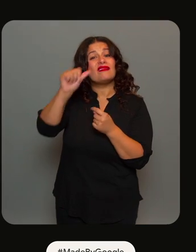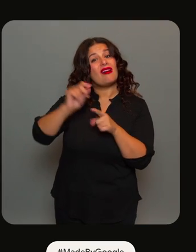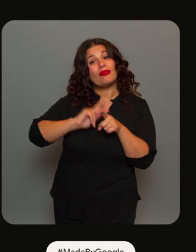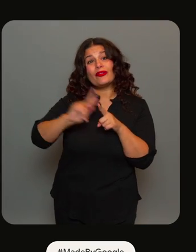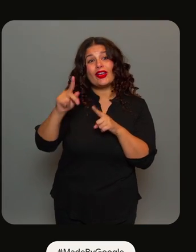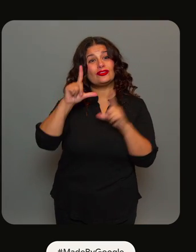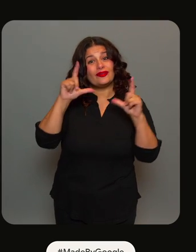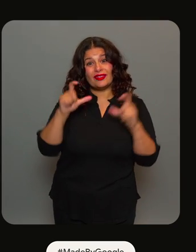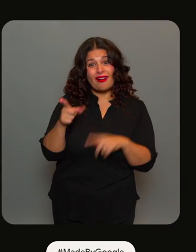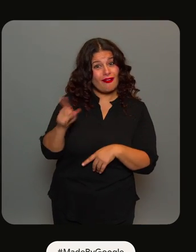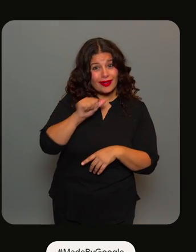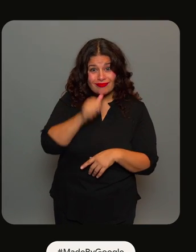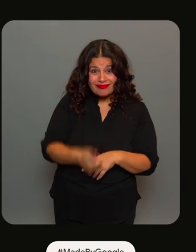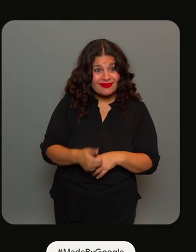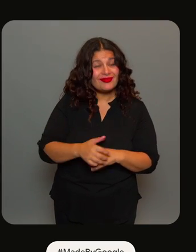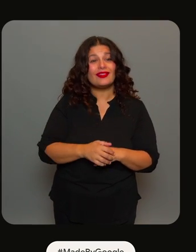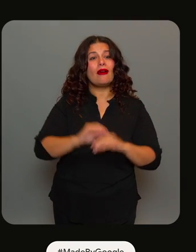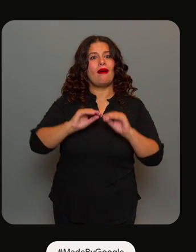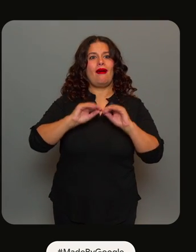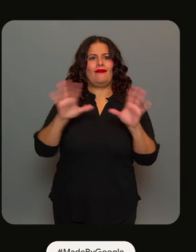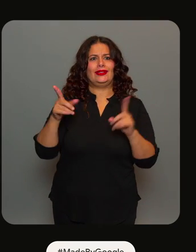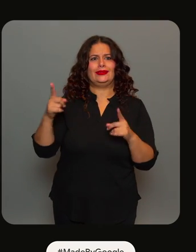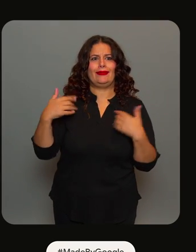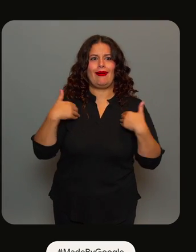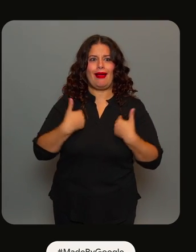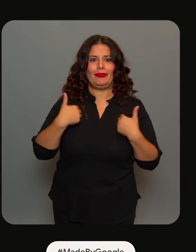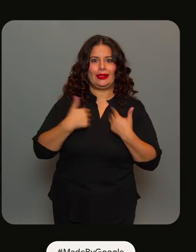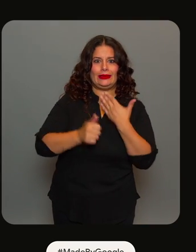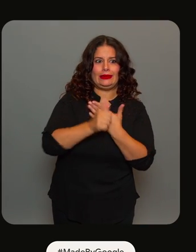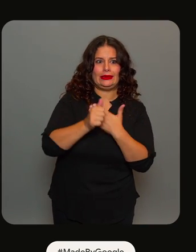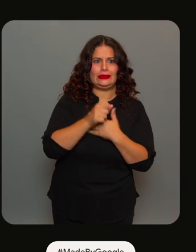Obviously she didn't want to get too close to an apex predator.